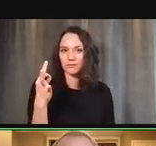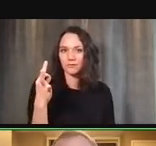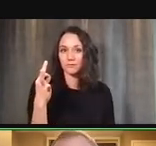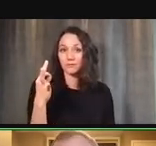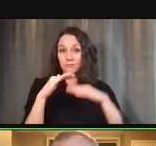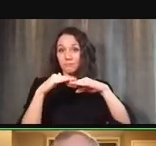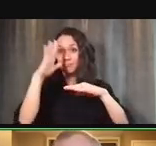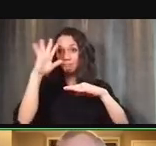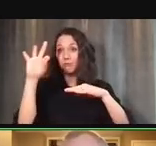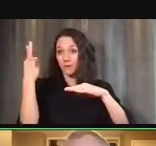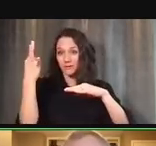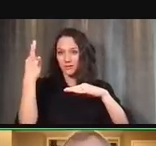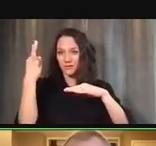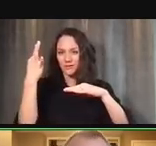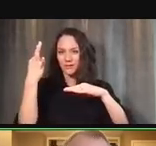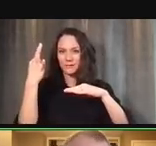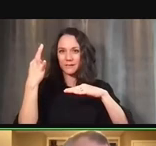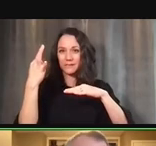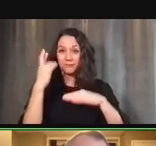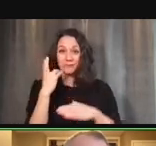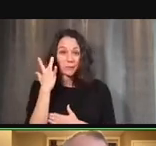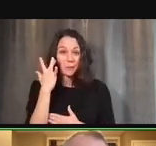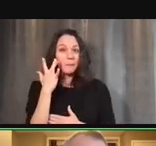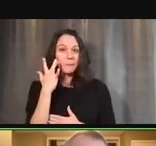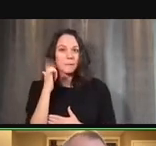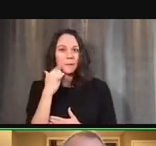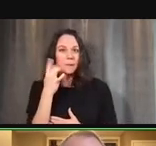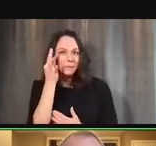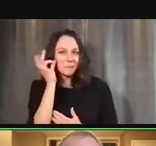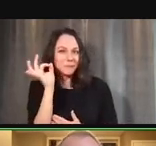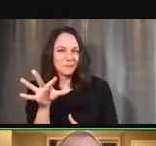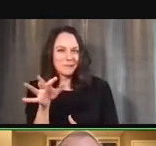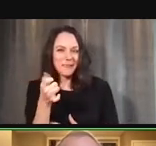And the reason for that is I wanted to give you a little taste of Canada.